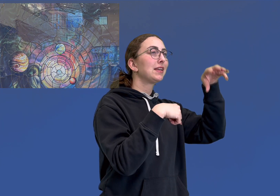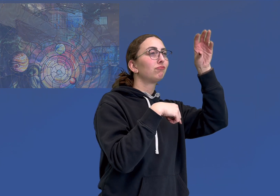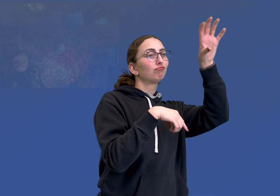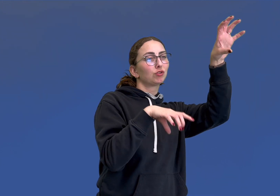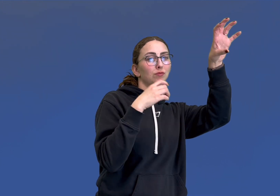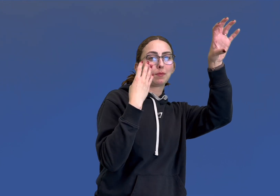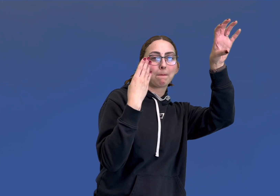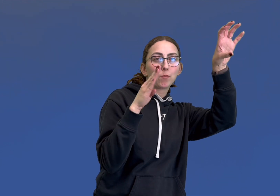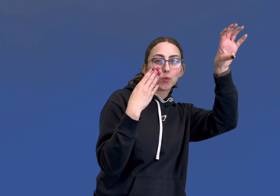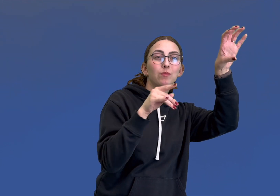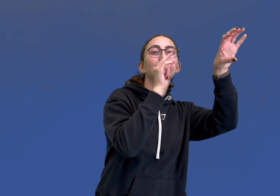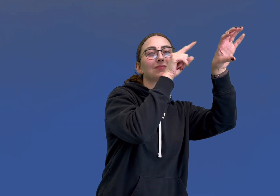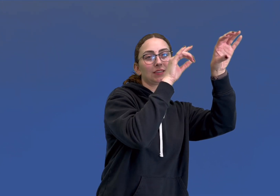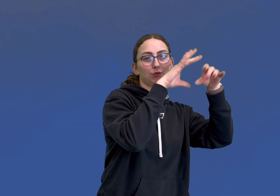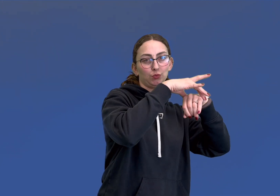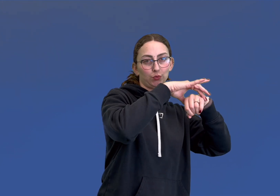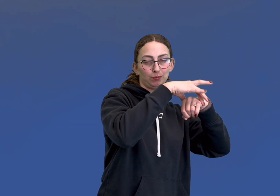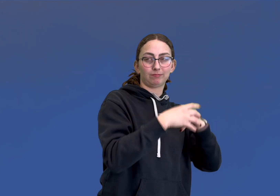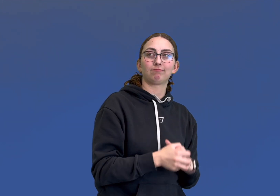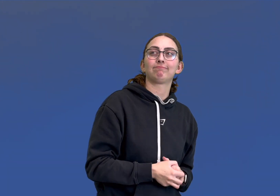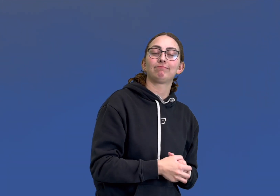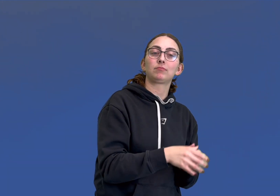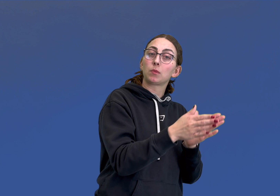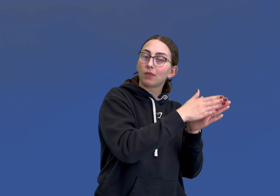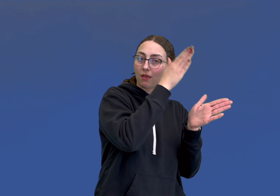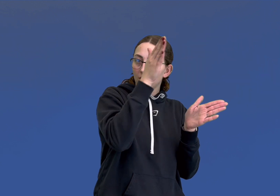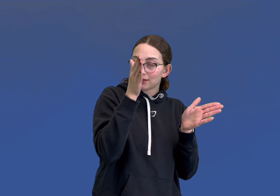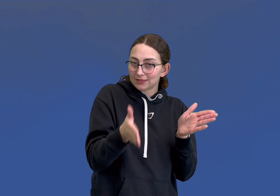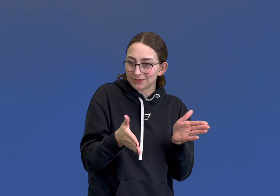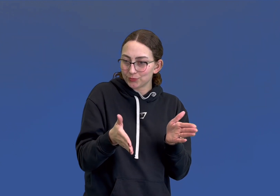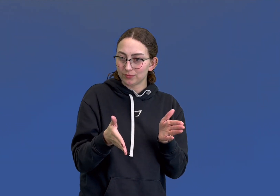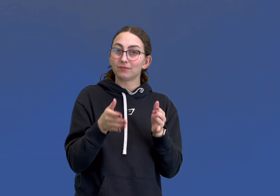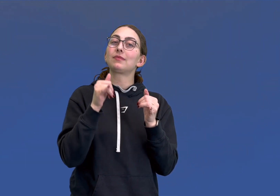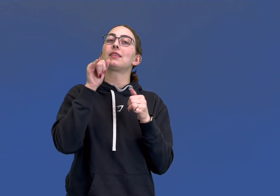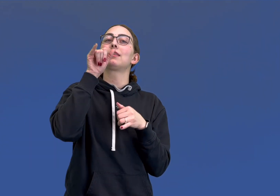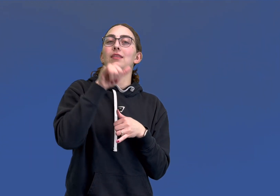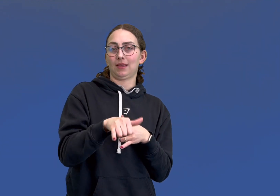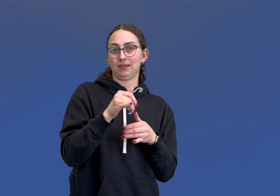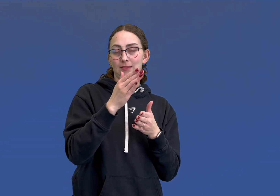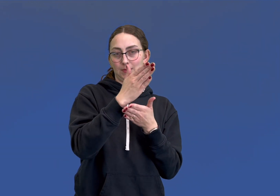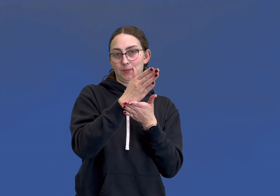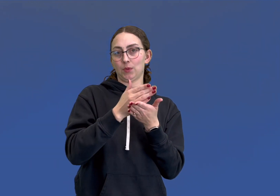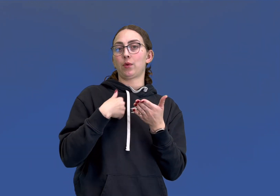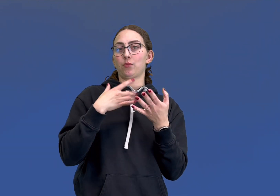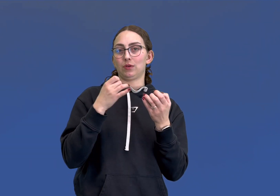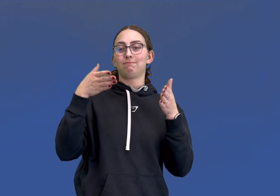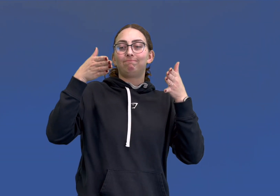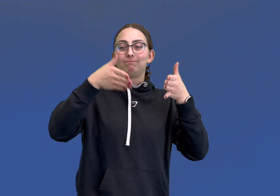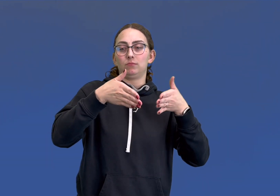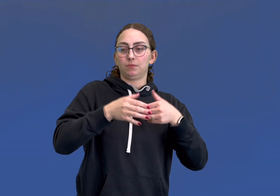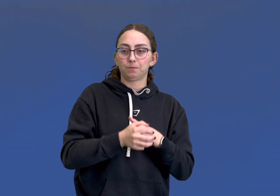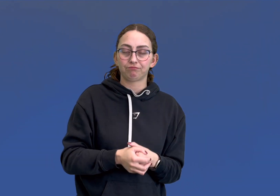such as green and blue - which is earth moving to the next part I want to focus on